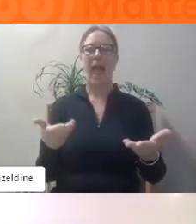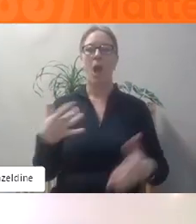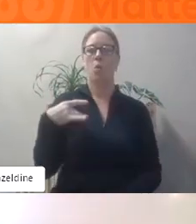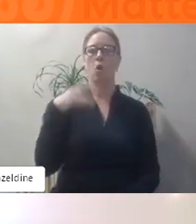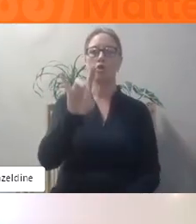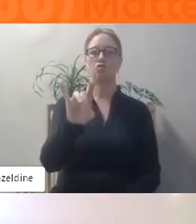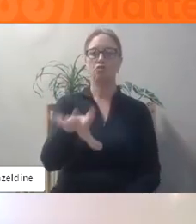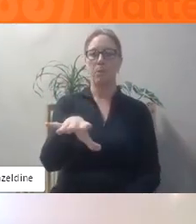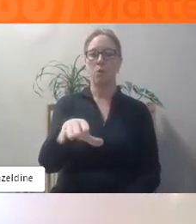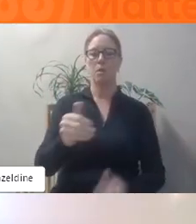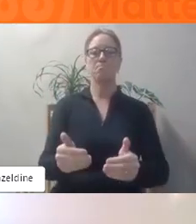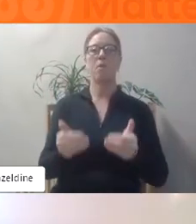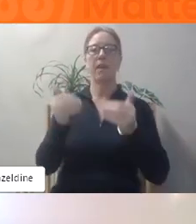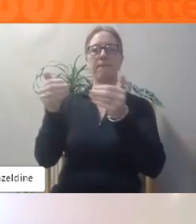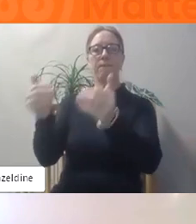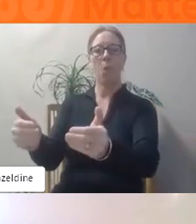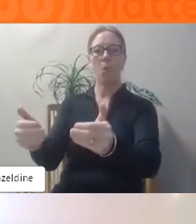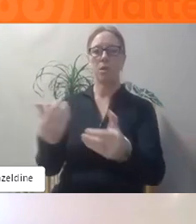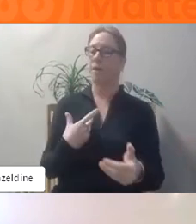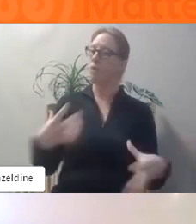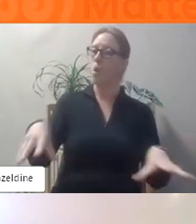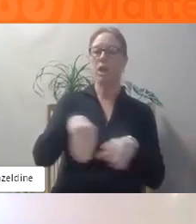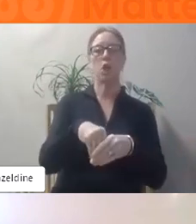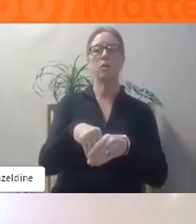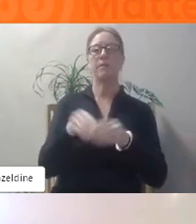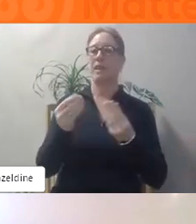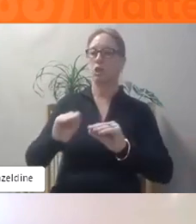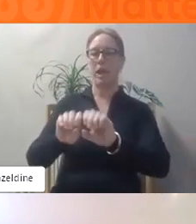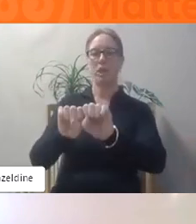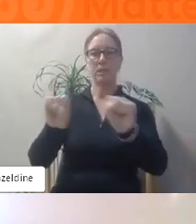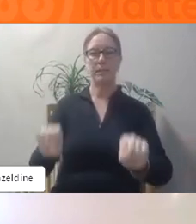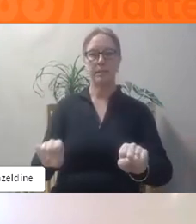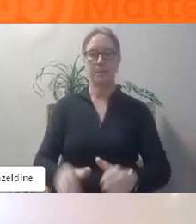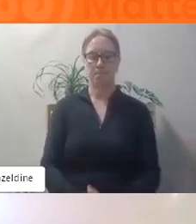to going forward for an inclusive education system. So perhaps if